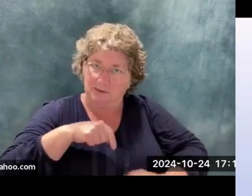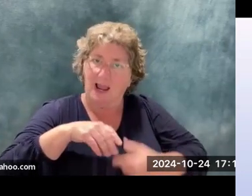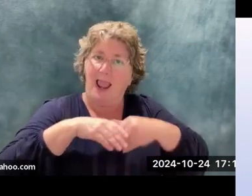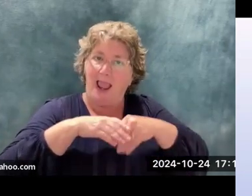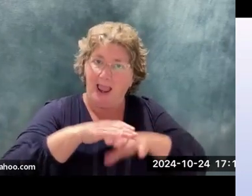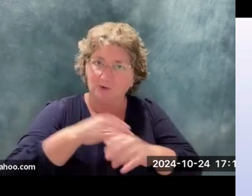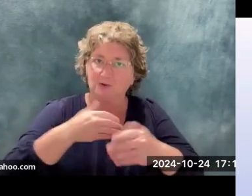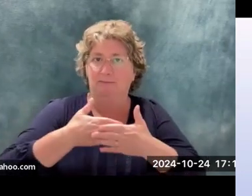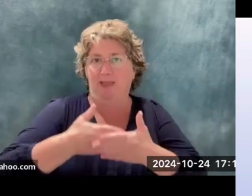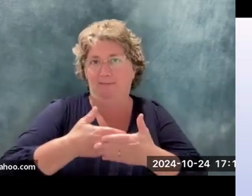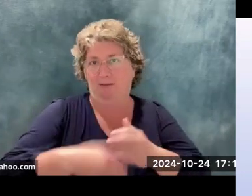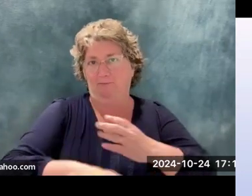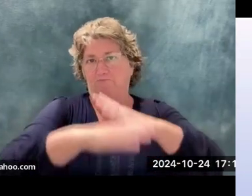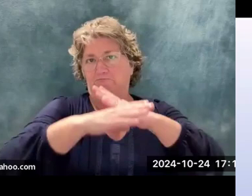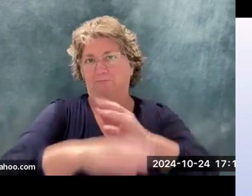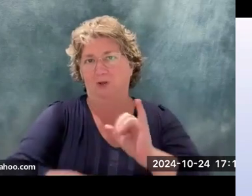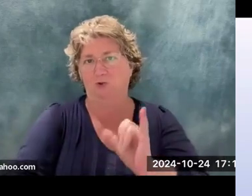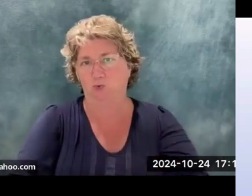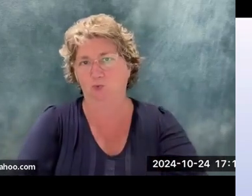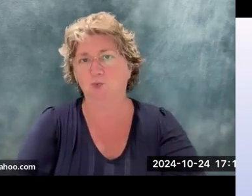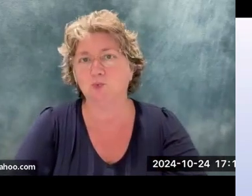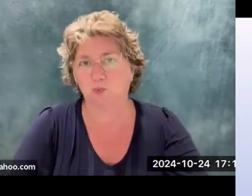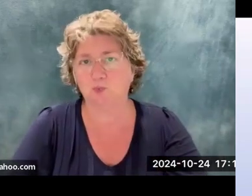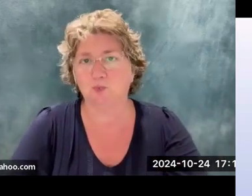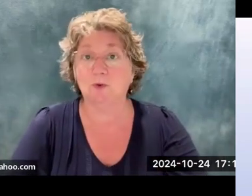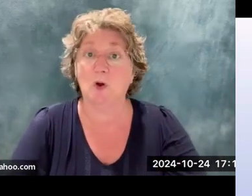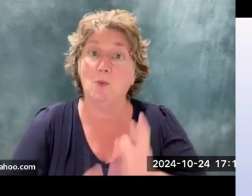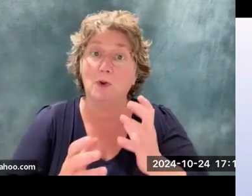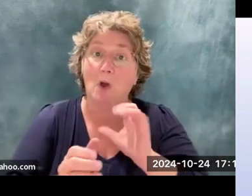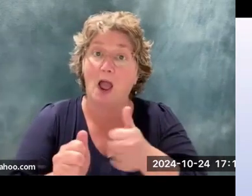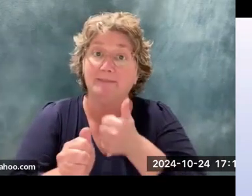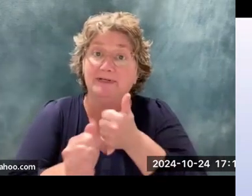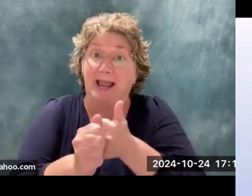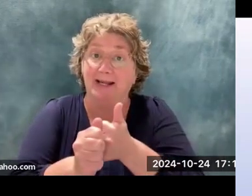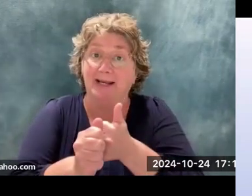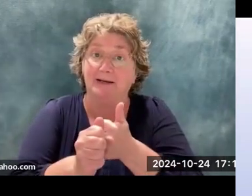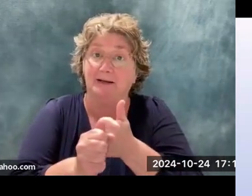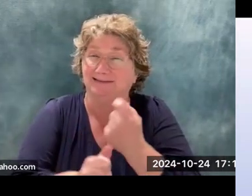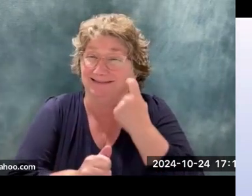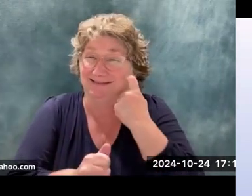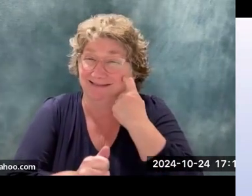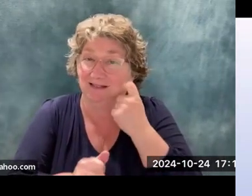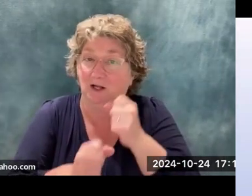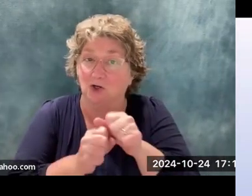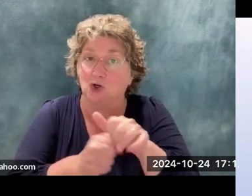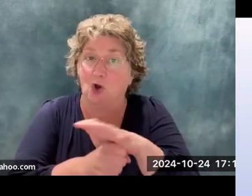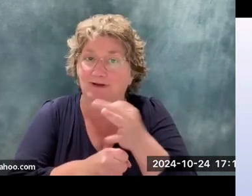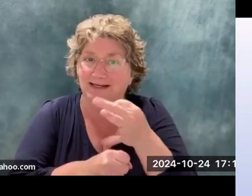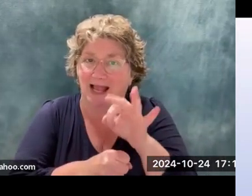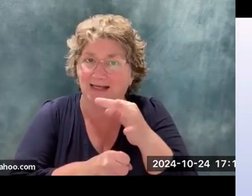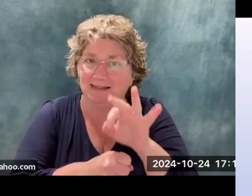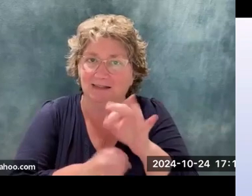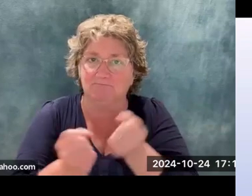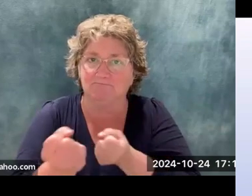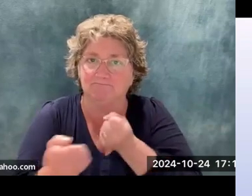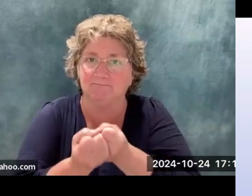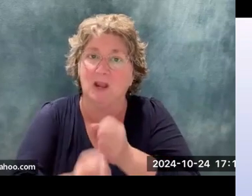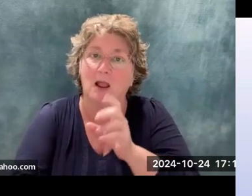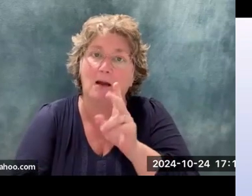We would like to give updated COVID-19 boosters to all children over the age of six months. And of course, the routine vaccines